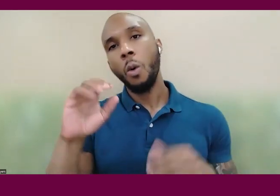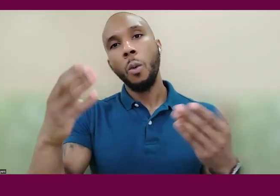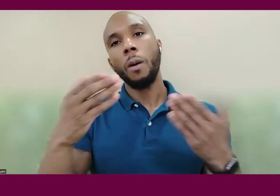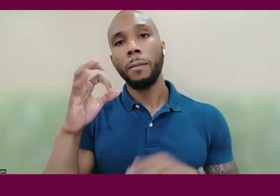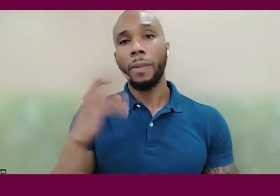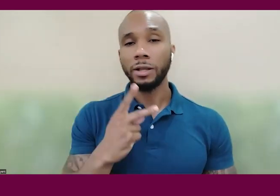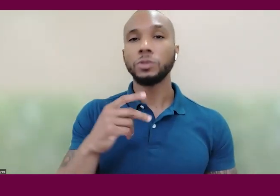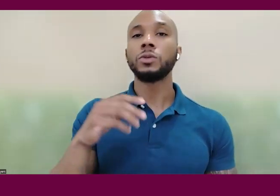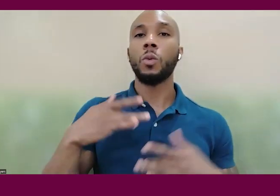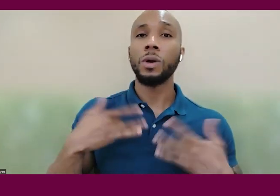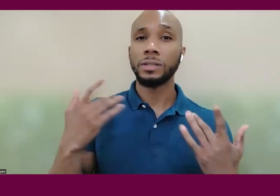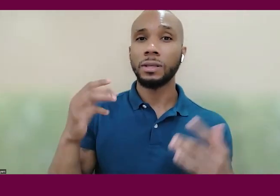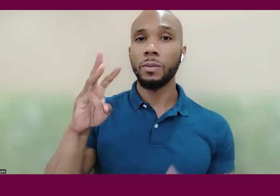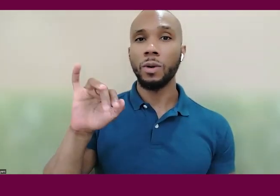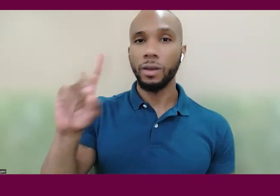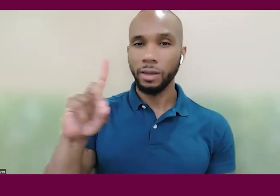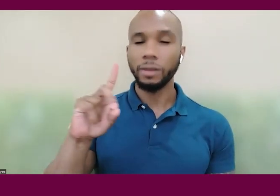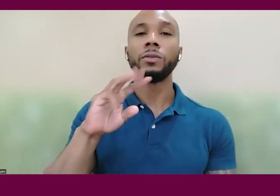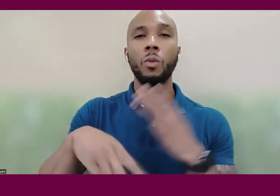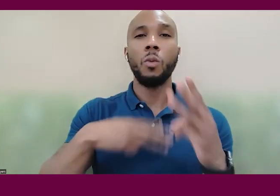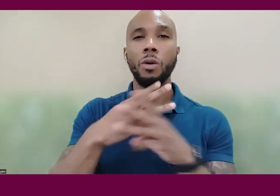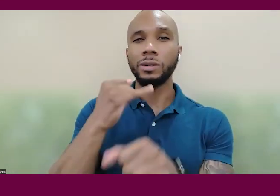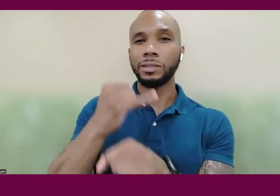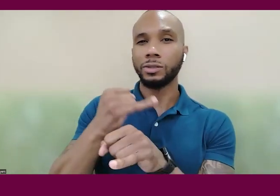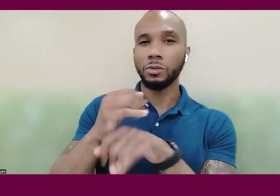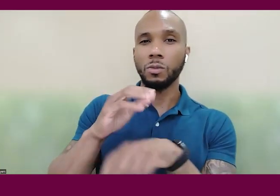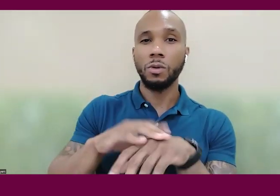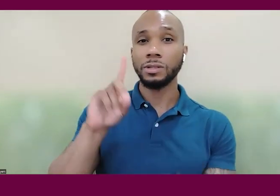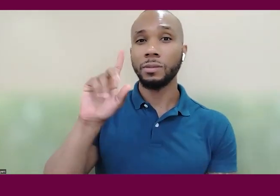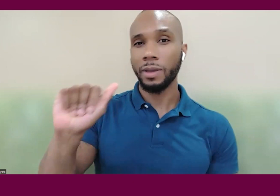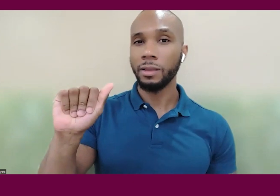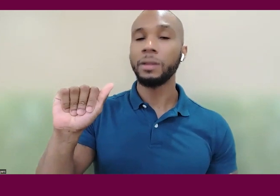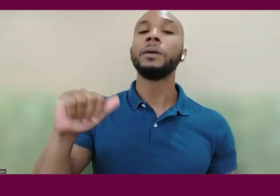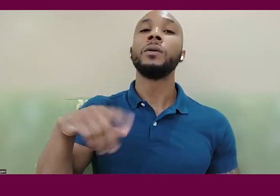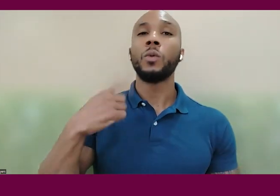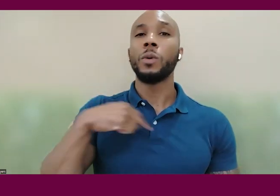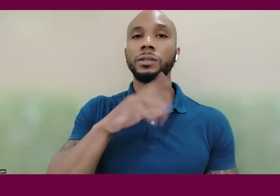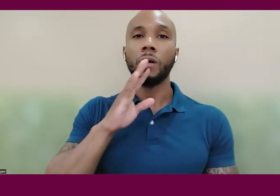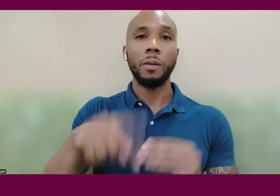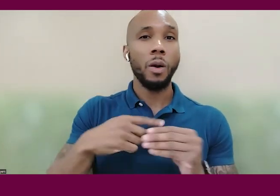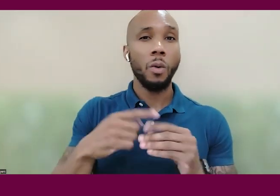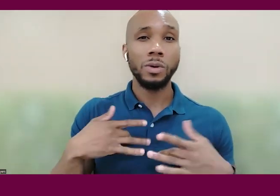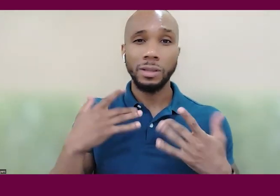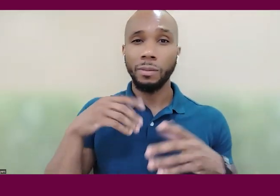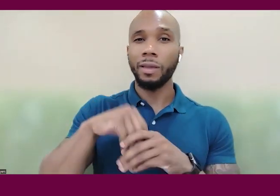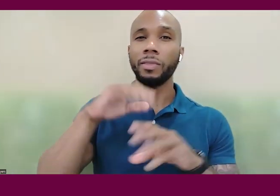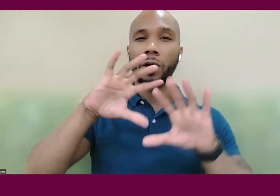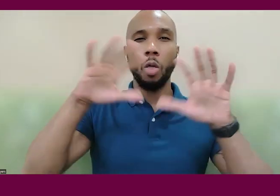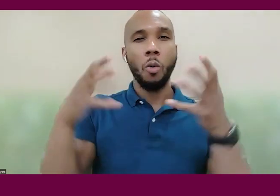to What's Up WID, the World Institute on Disability Podcast where we discuss what's up and the global disability community.